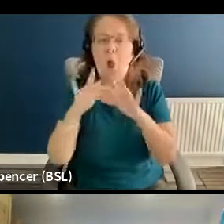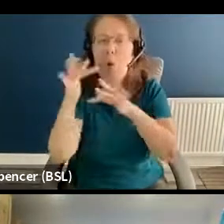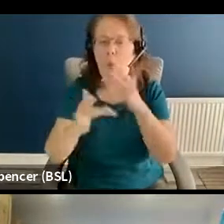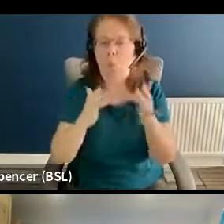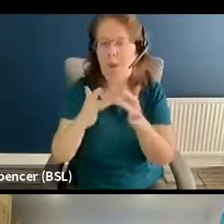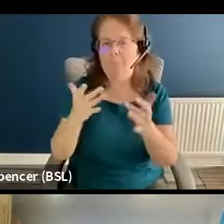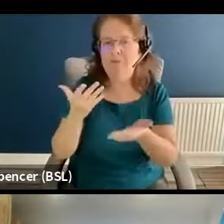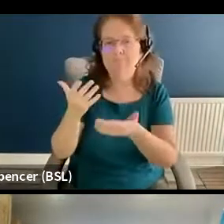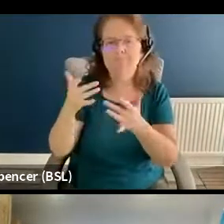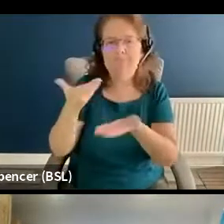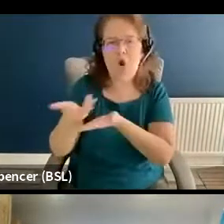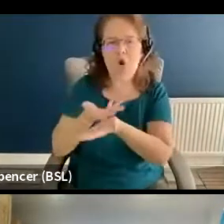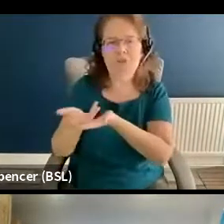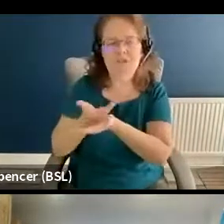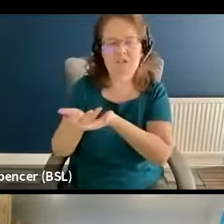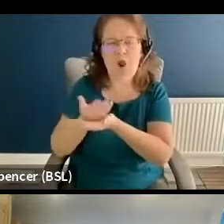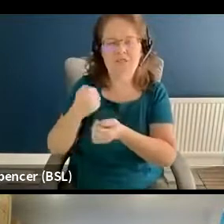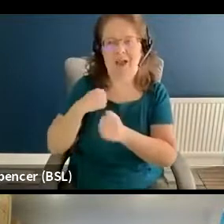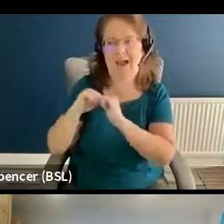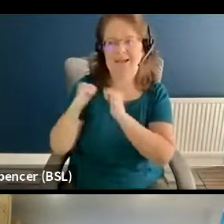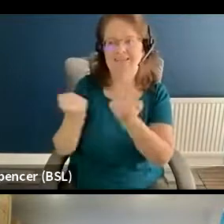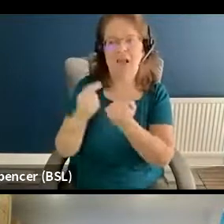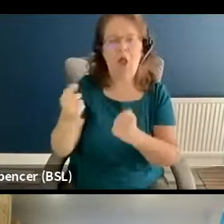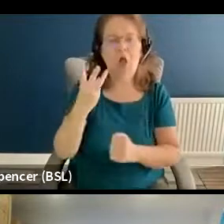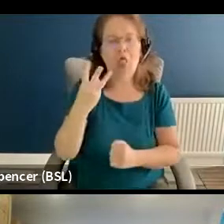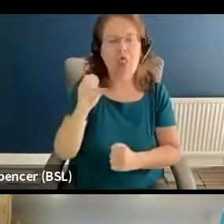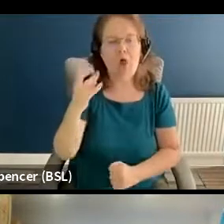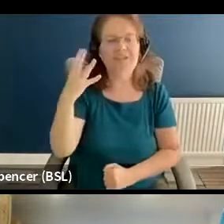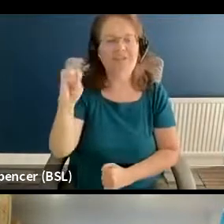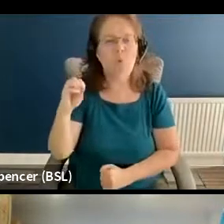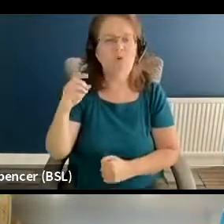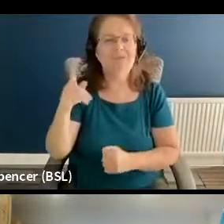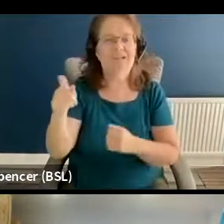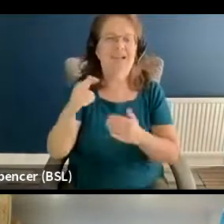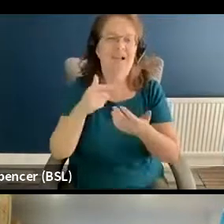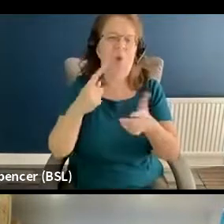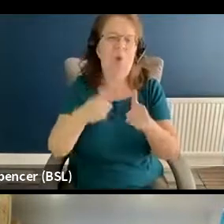they always say 30, 40% automated tools and then manual. And I am a partially sighted